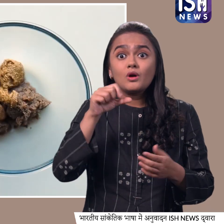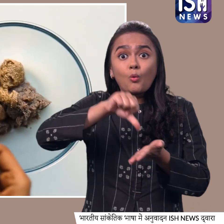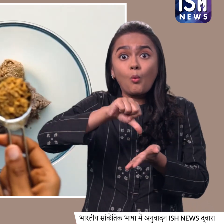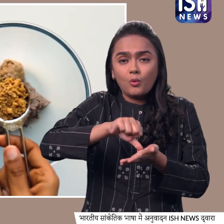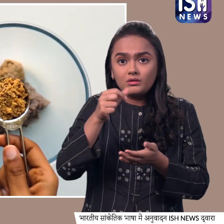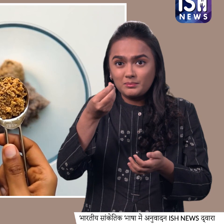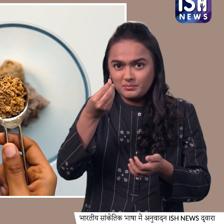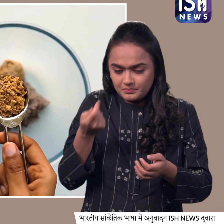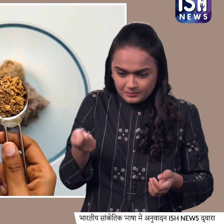2 Tbsp jaggery